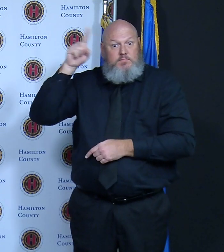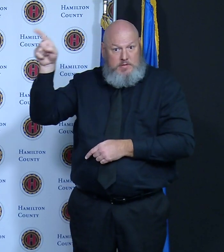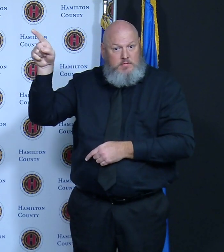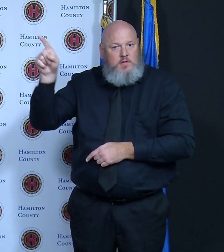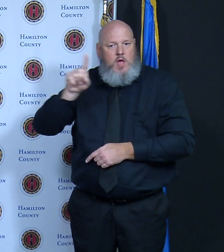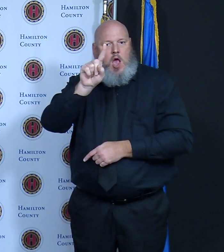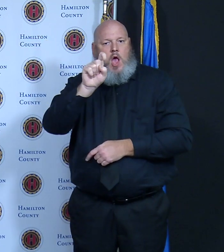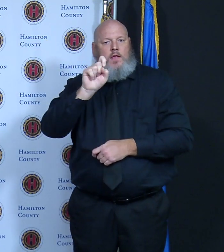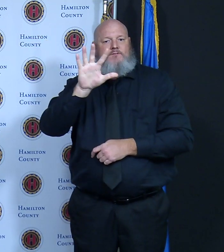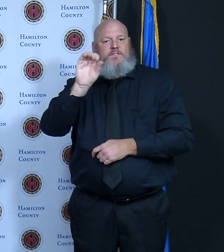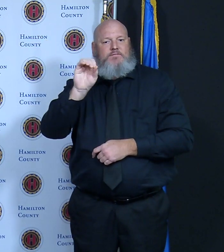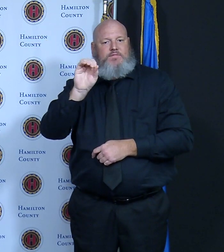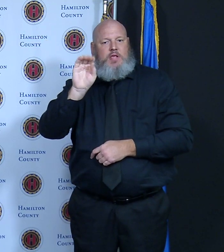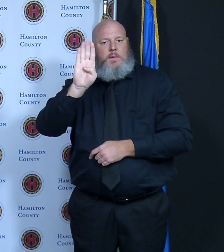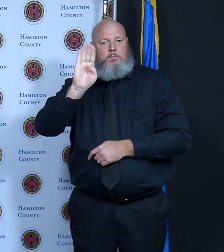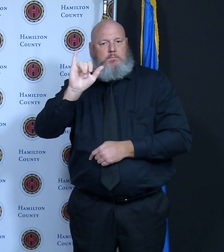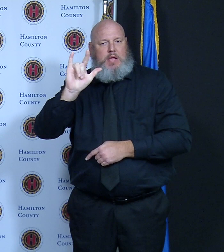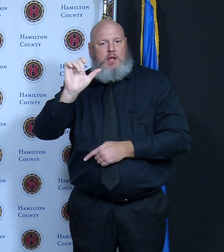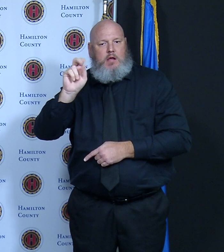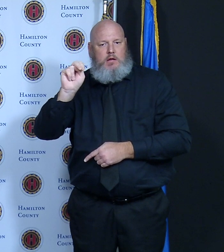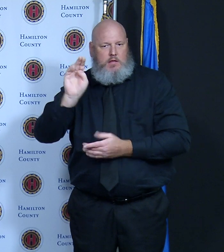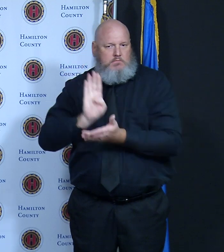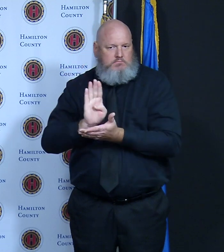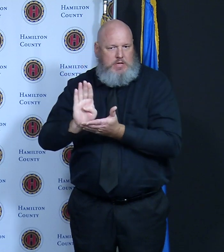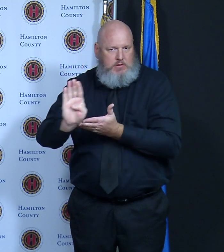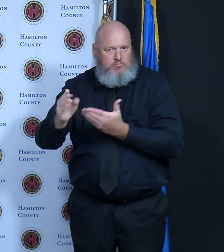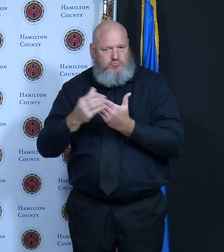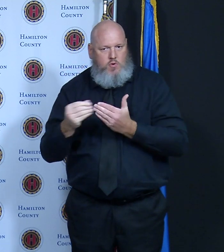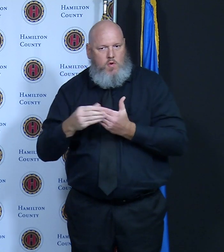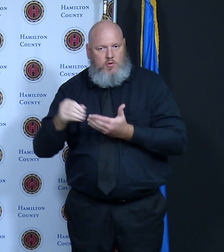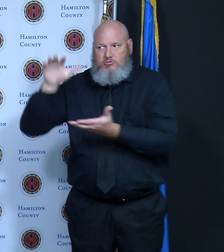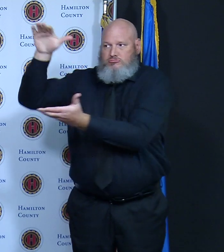be meeting very often and so we have also reached out to our representatives